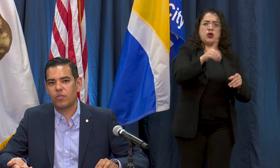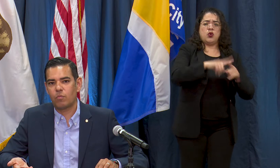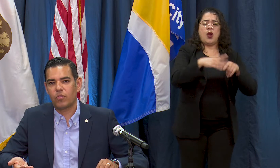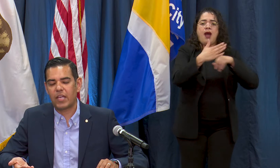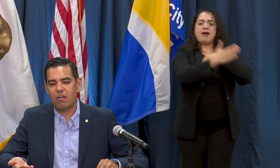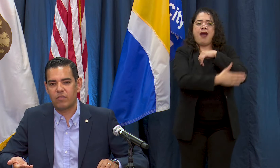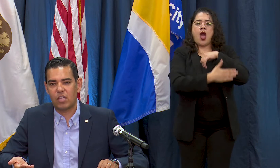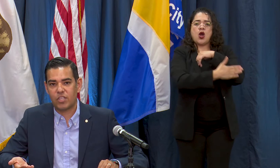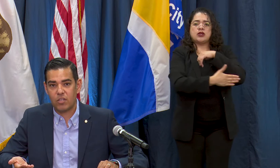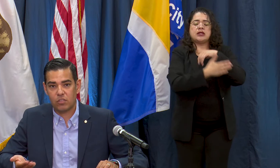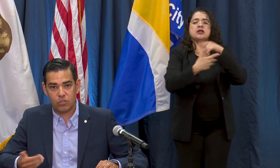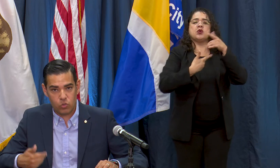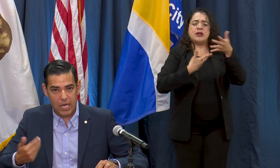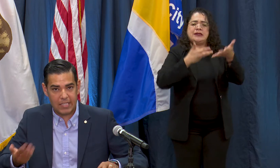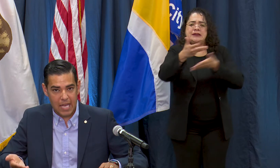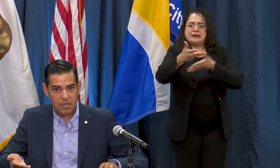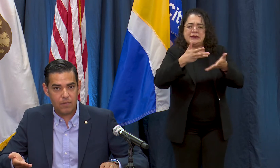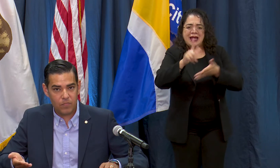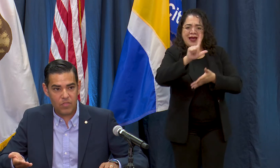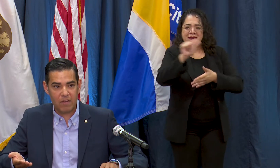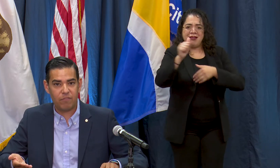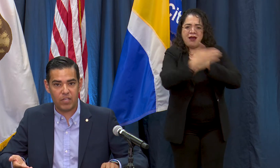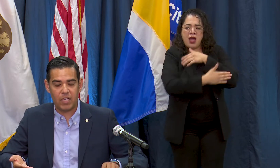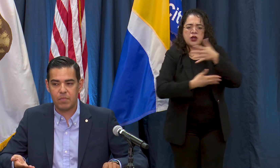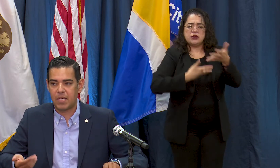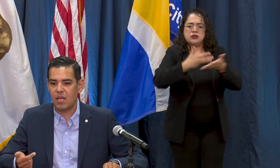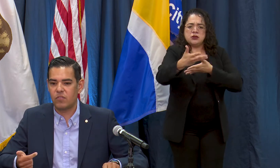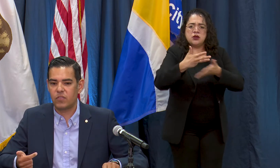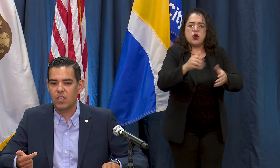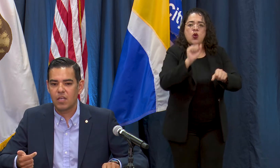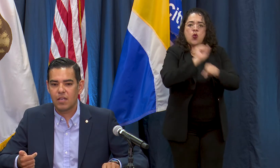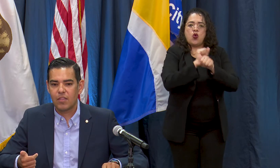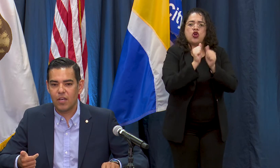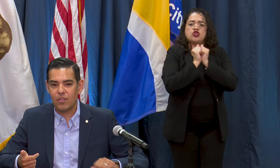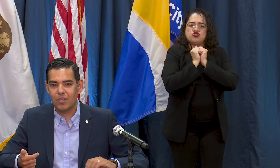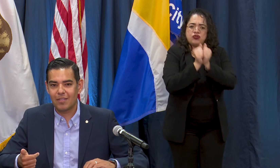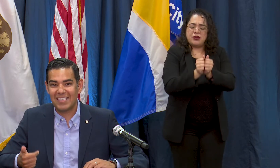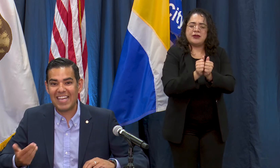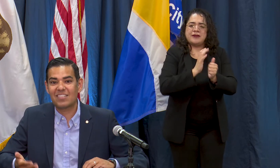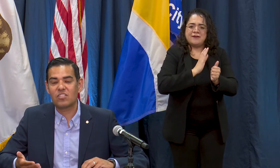with County of Los Angeles to try to get that funding because the next